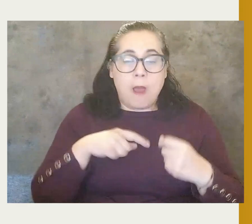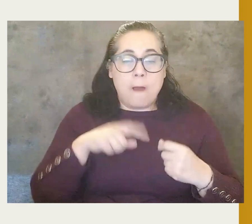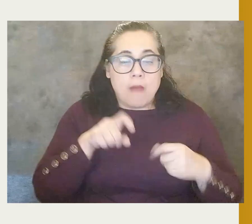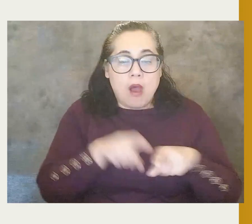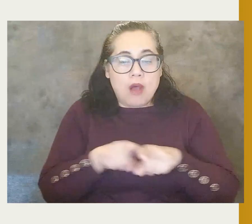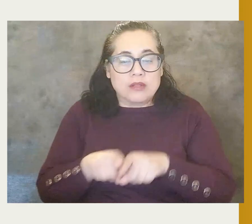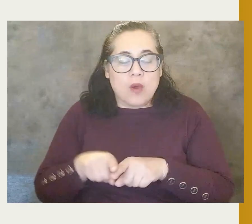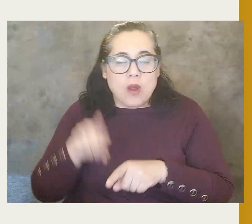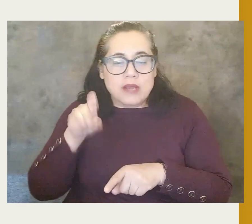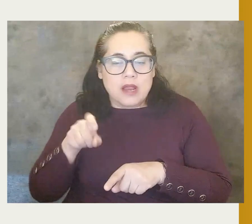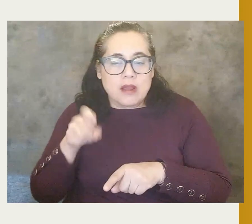presupposition.